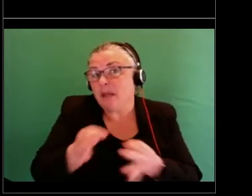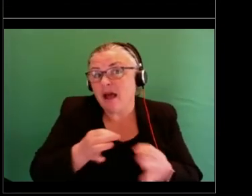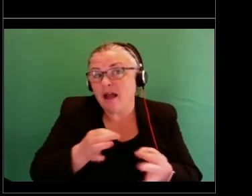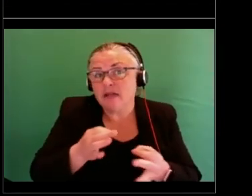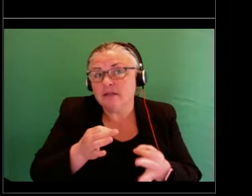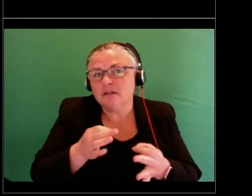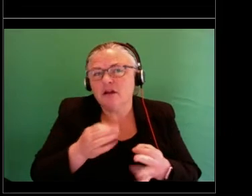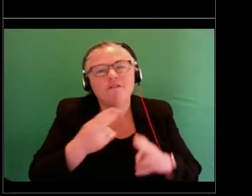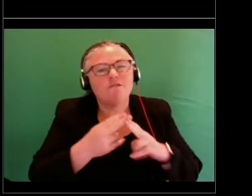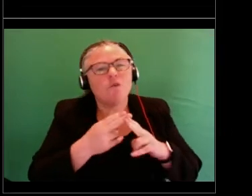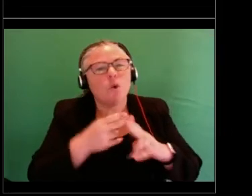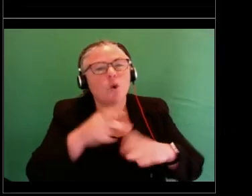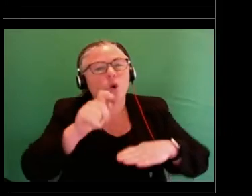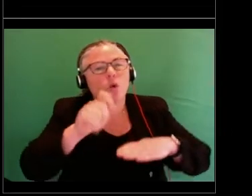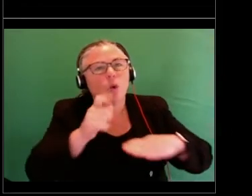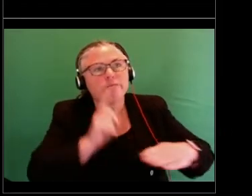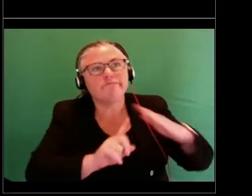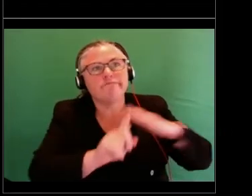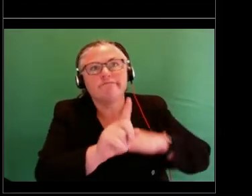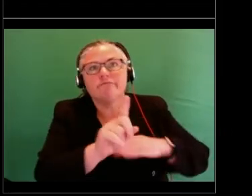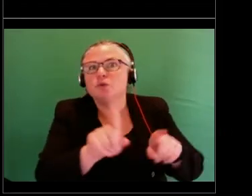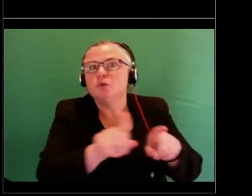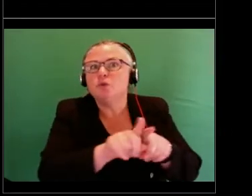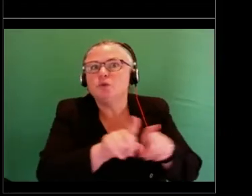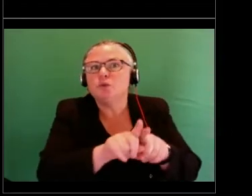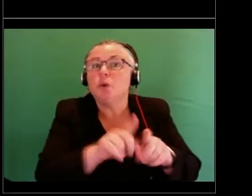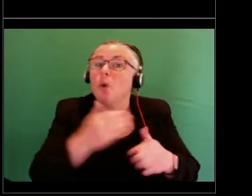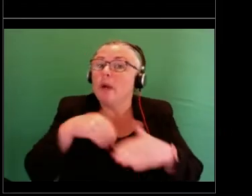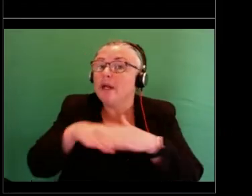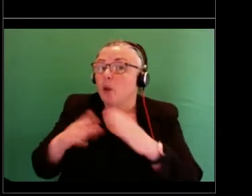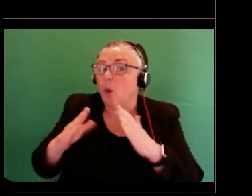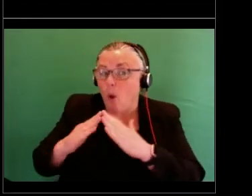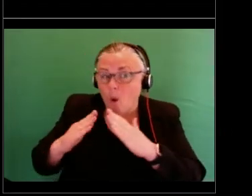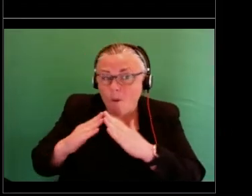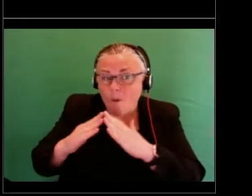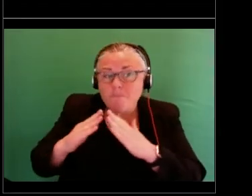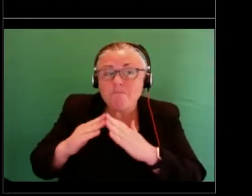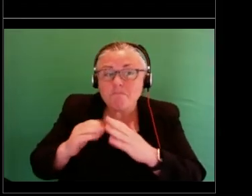For matters not in court, it doesn't matter, as I said before.